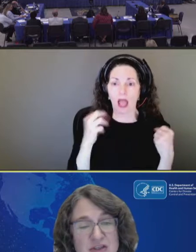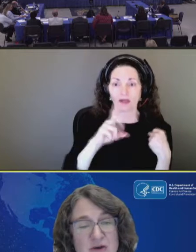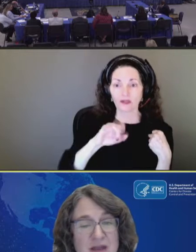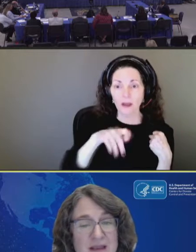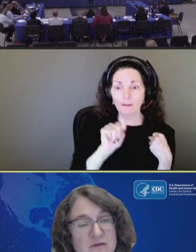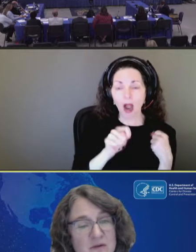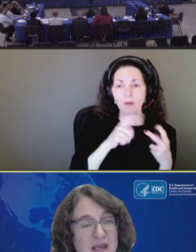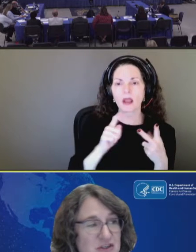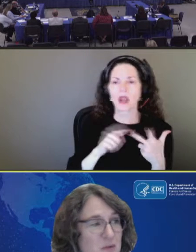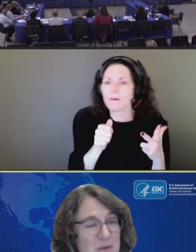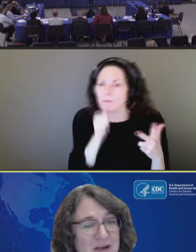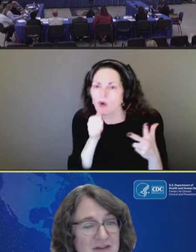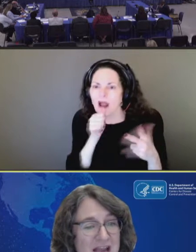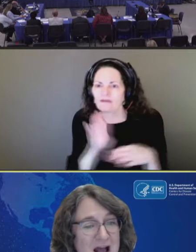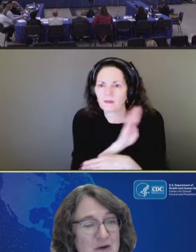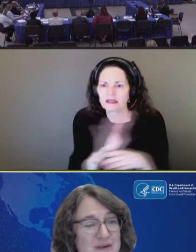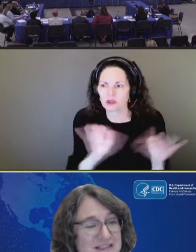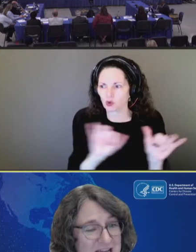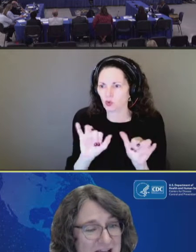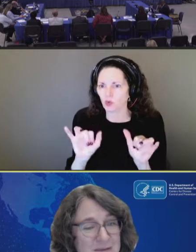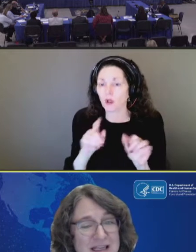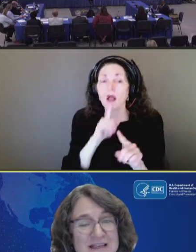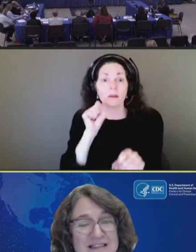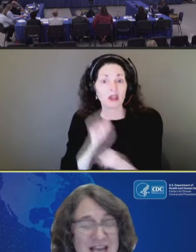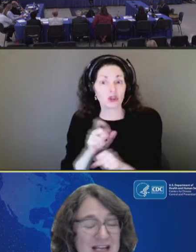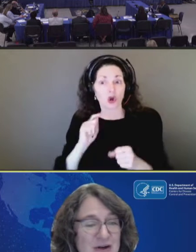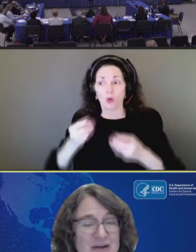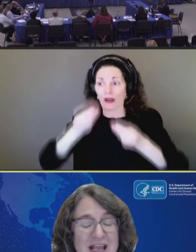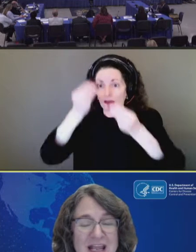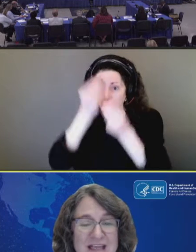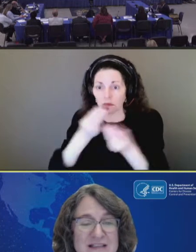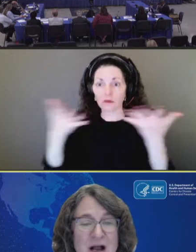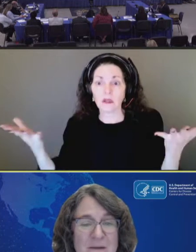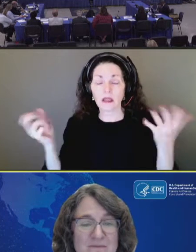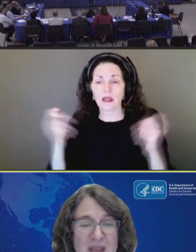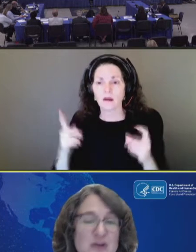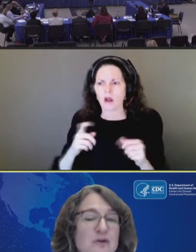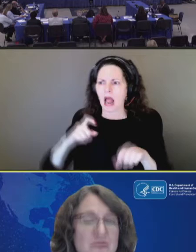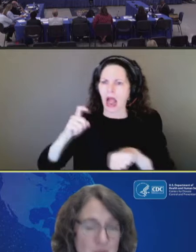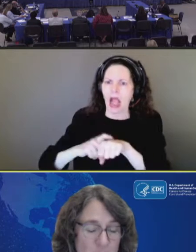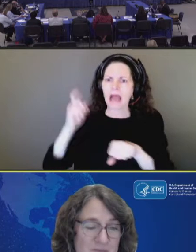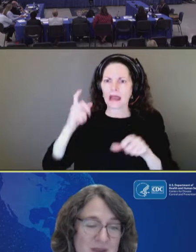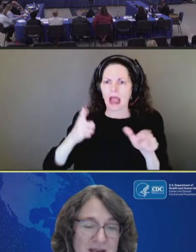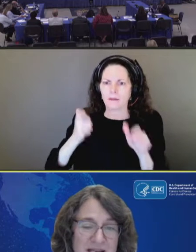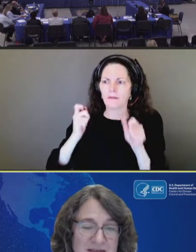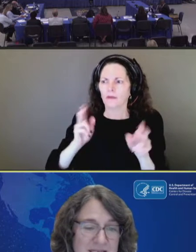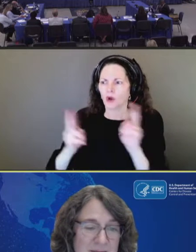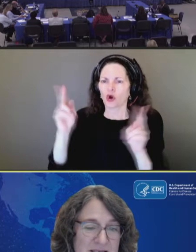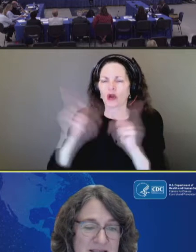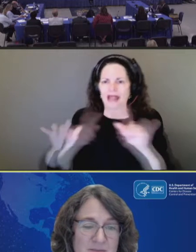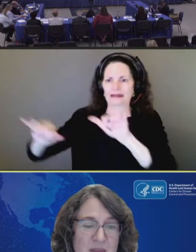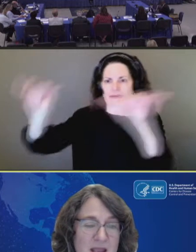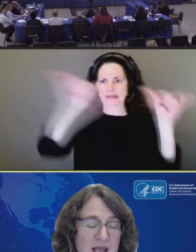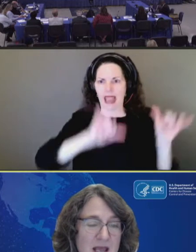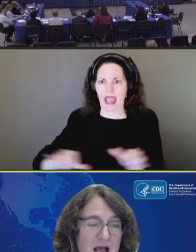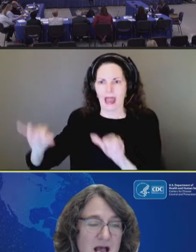make sure that the information we were given out was timely, tailored and uniform and seamless.